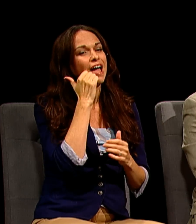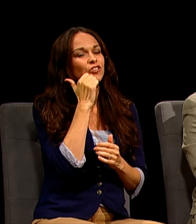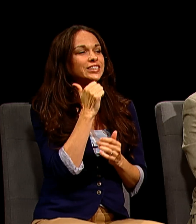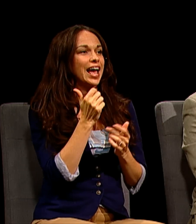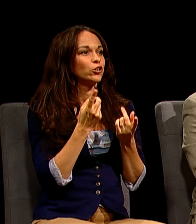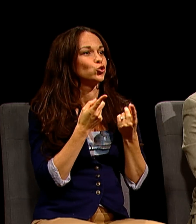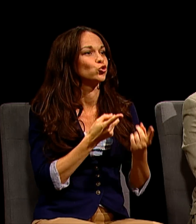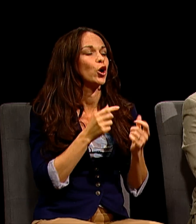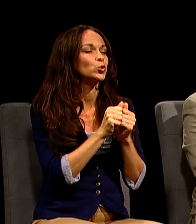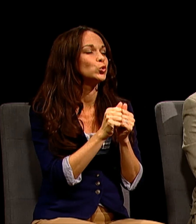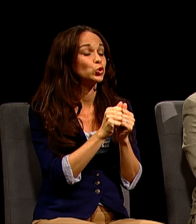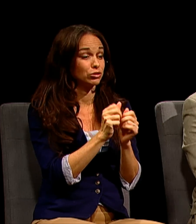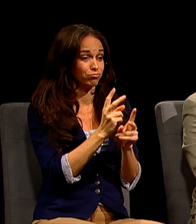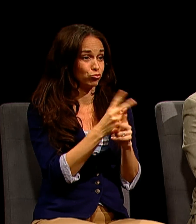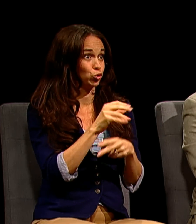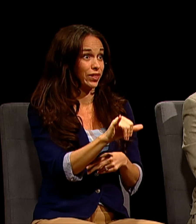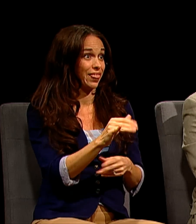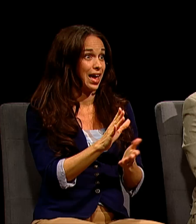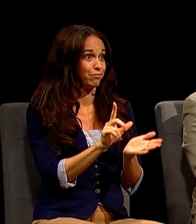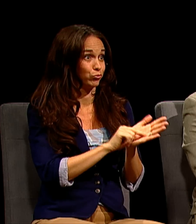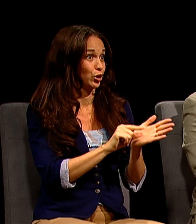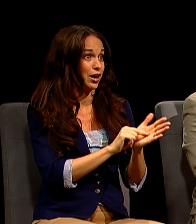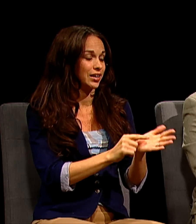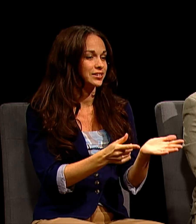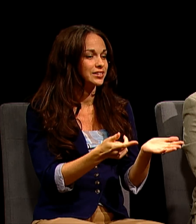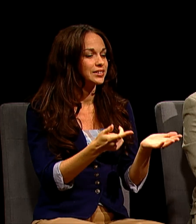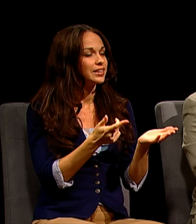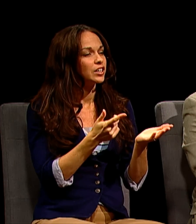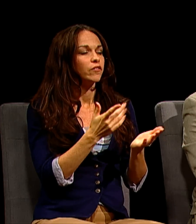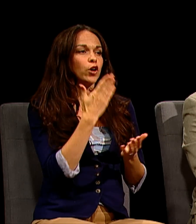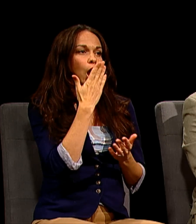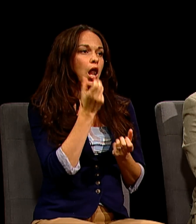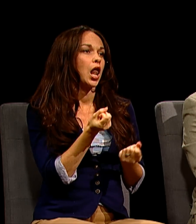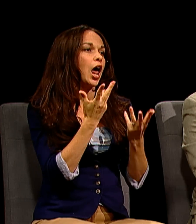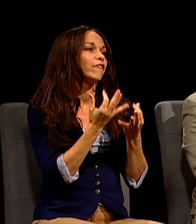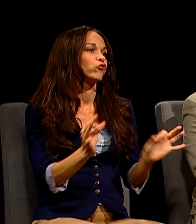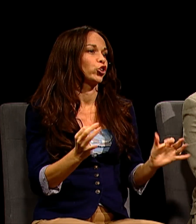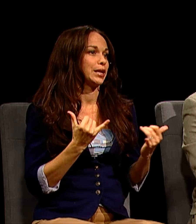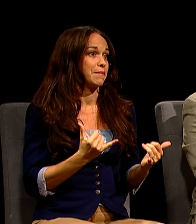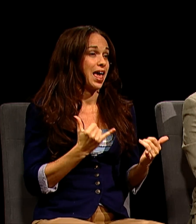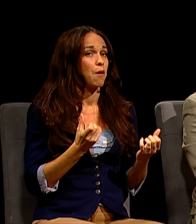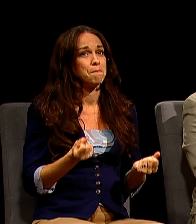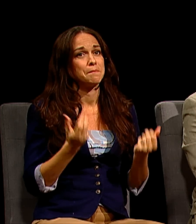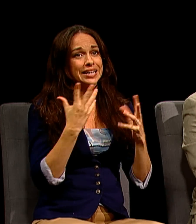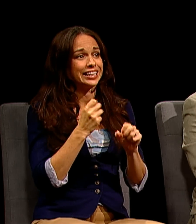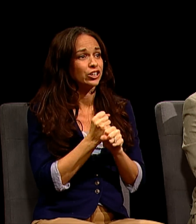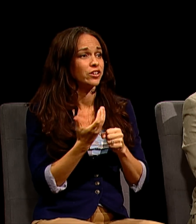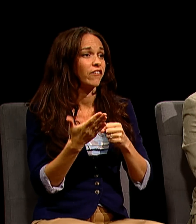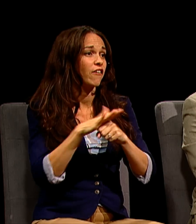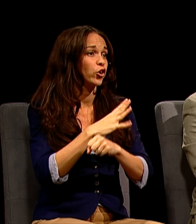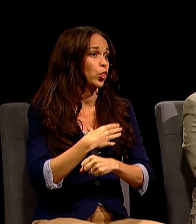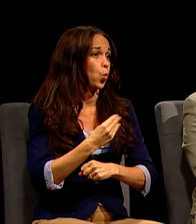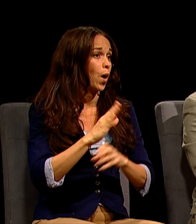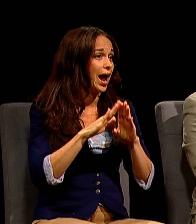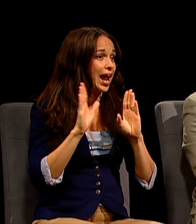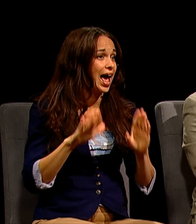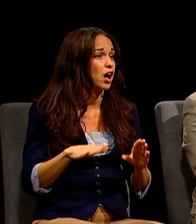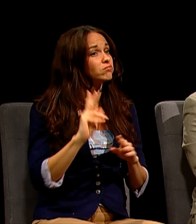I have great freedom now. I find after years of covering the White House and politics which I still enjoy, I've come to point